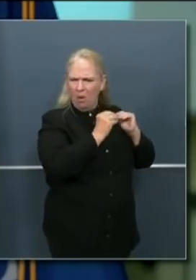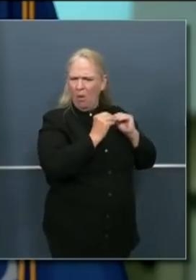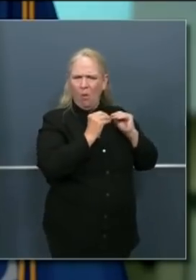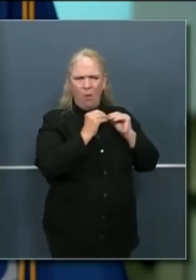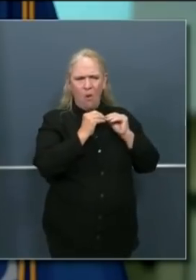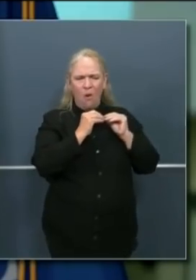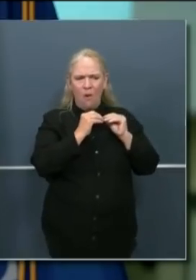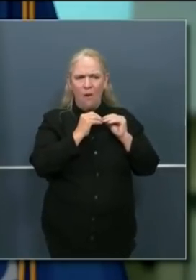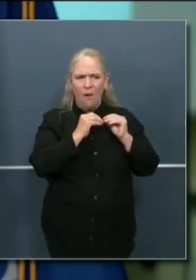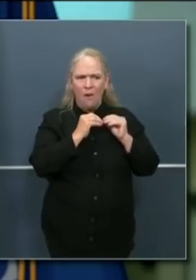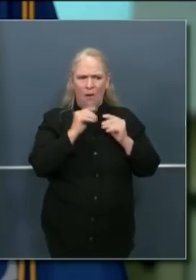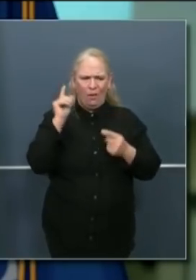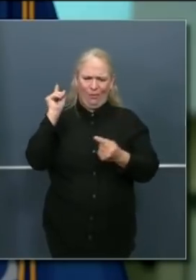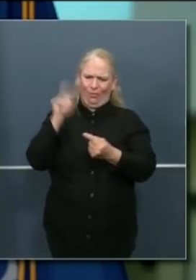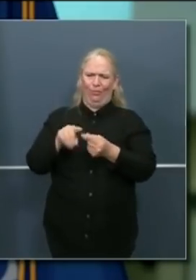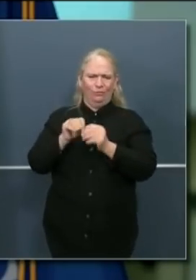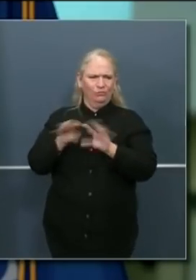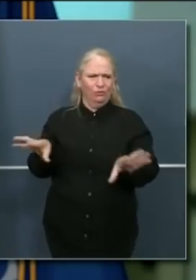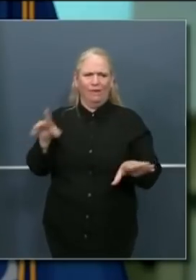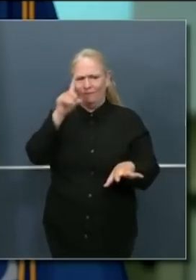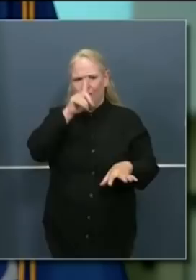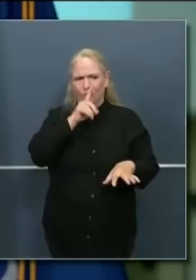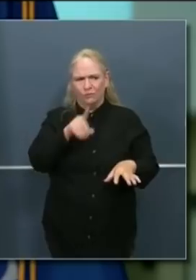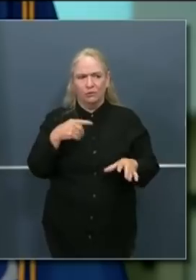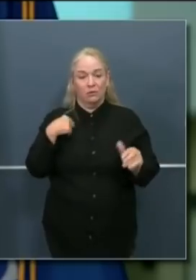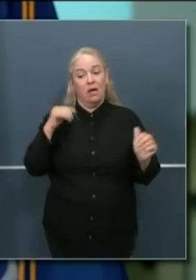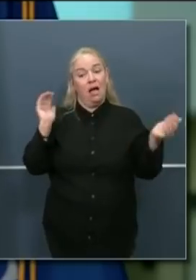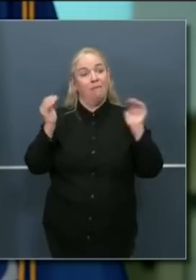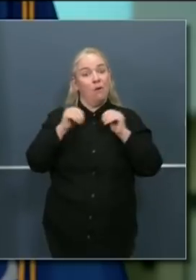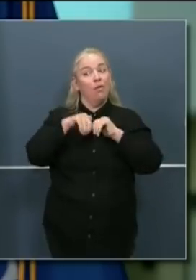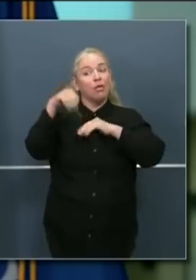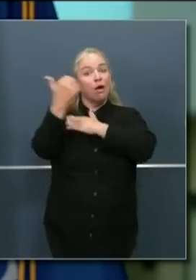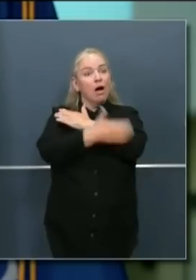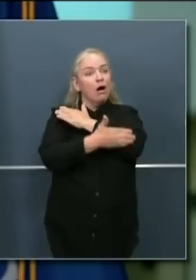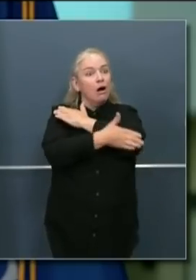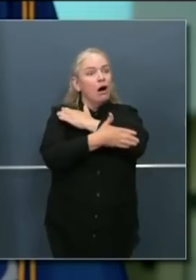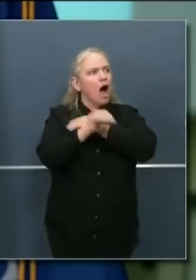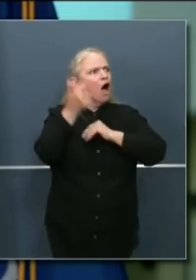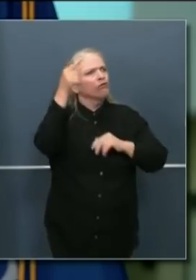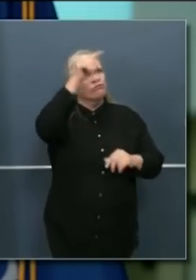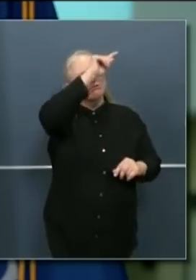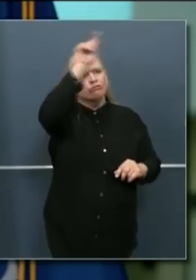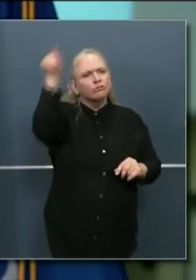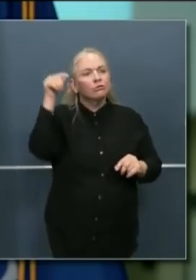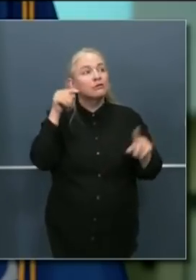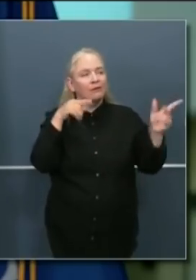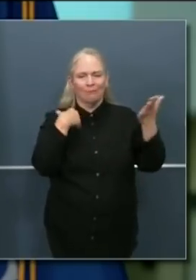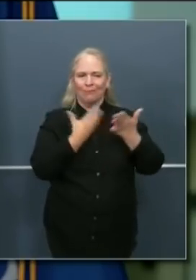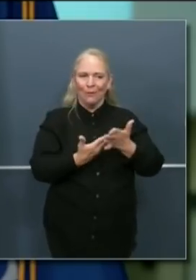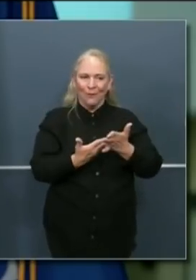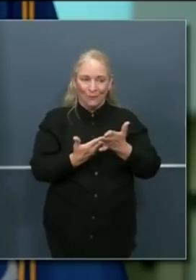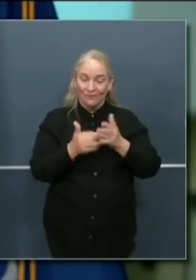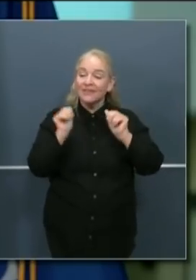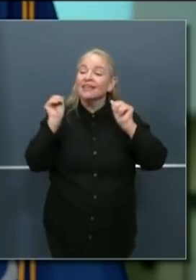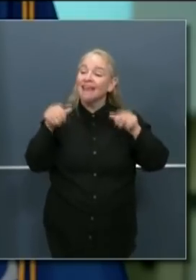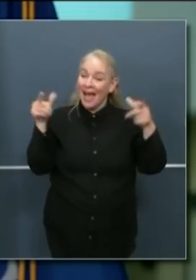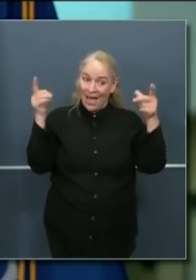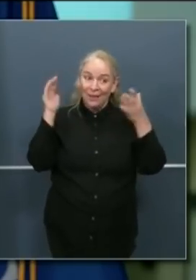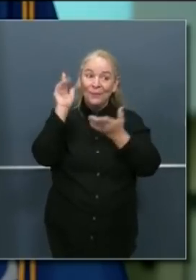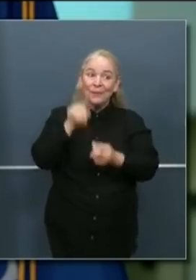REOPEN FOR RESTAURANTS, GYMNASIUMS AND FITNESS CENTERS? I THINK WE CAN SAFELY REOPEN AND IF WE WEAR FACE COVERINGS,